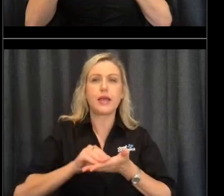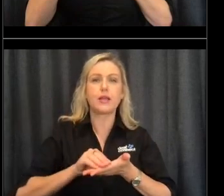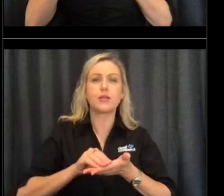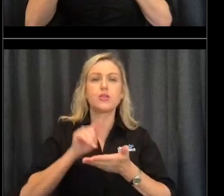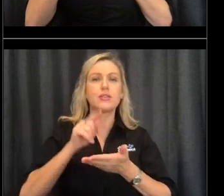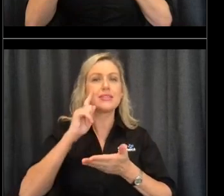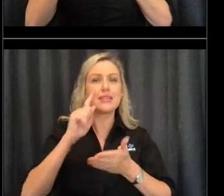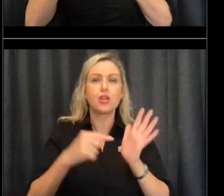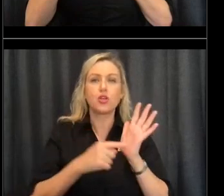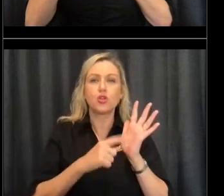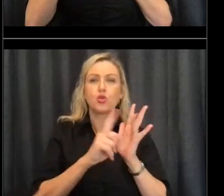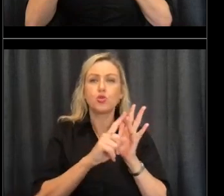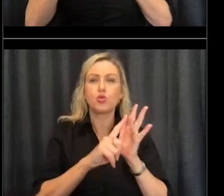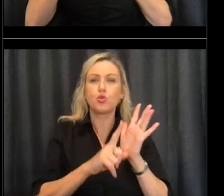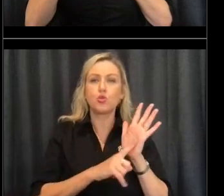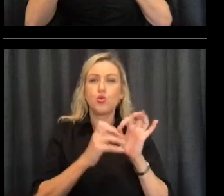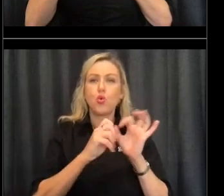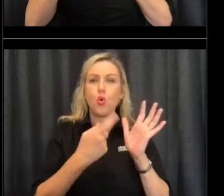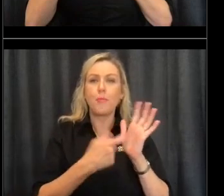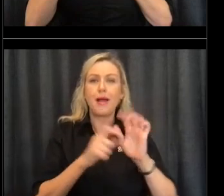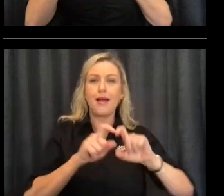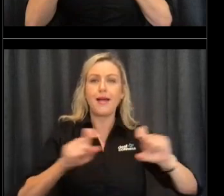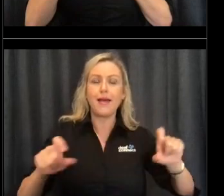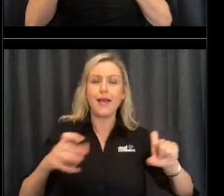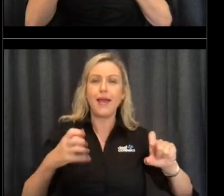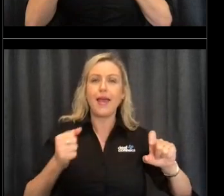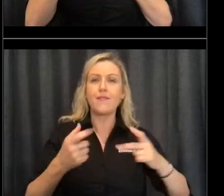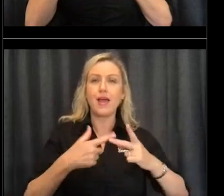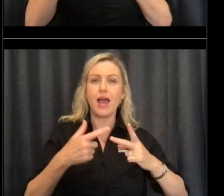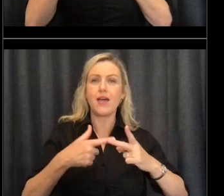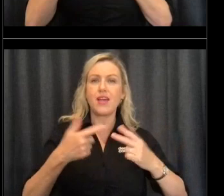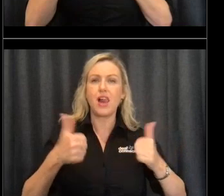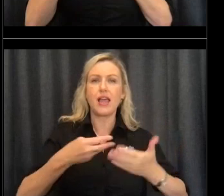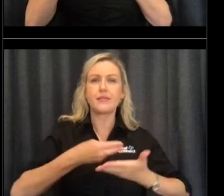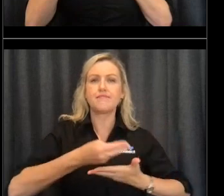We've got two really great hand-outs in there today.